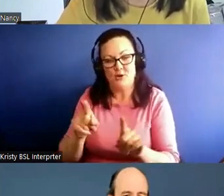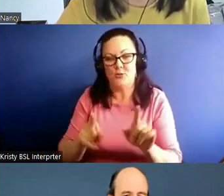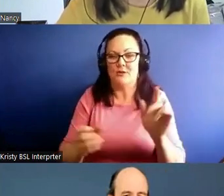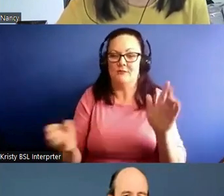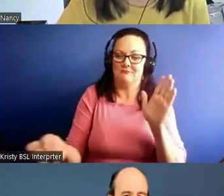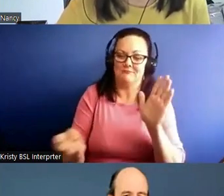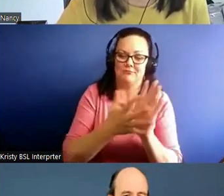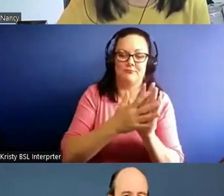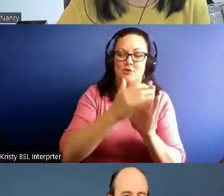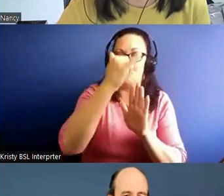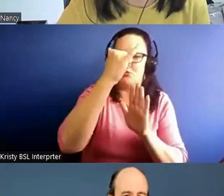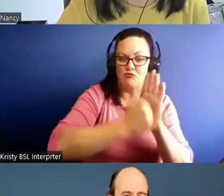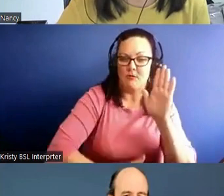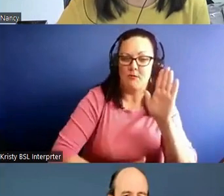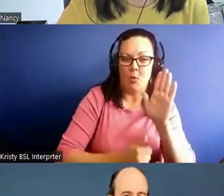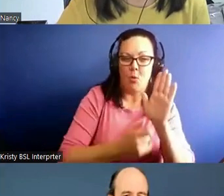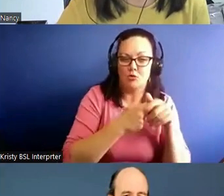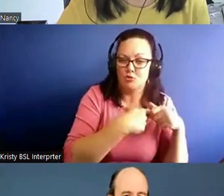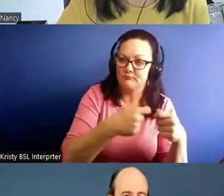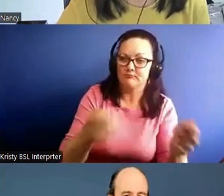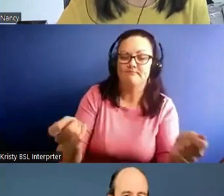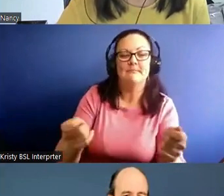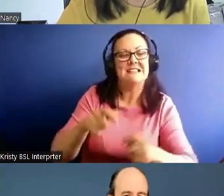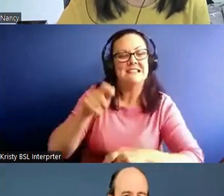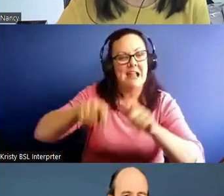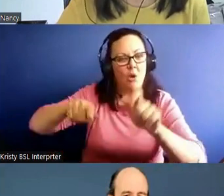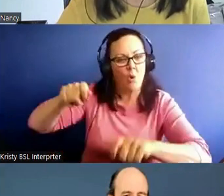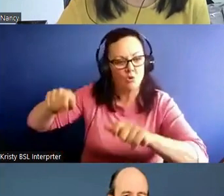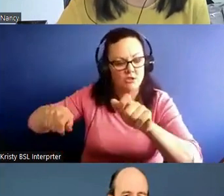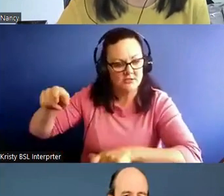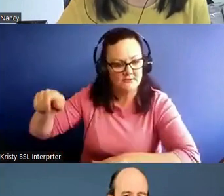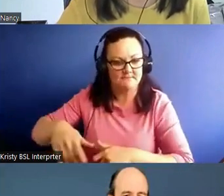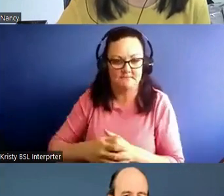stakeholders. All right what happens if we